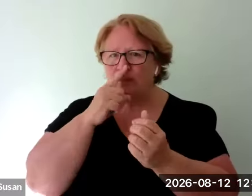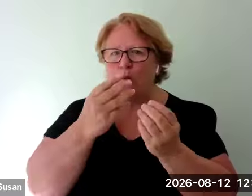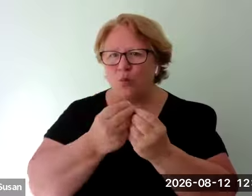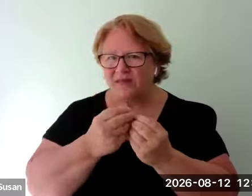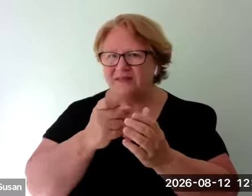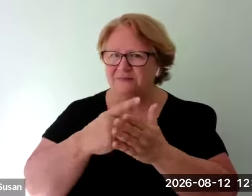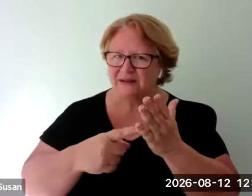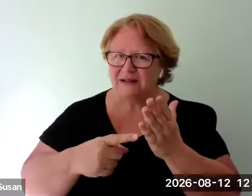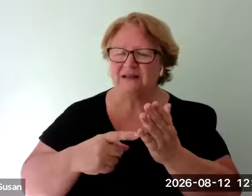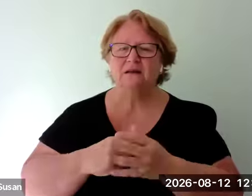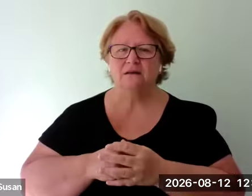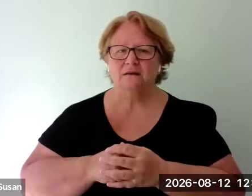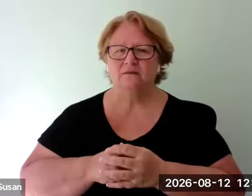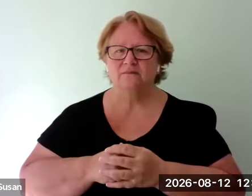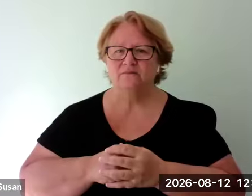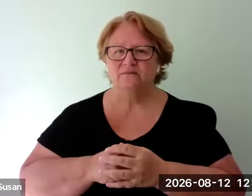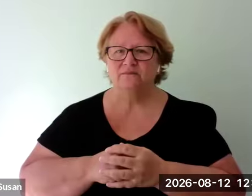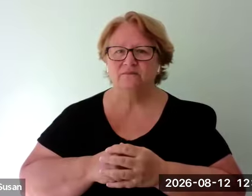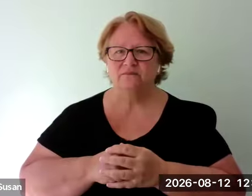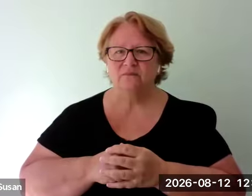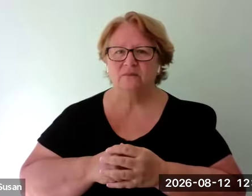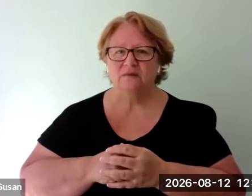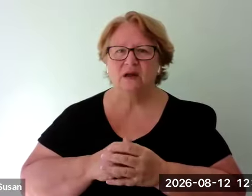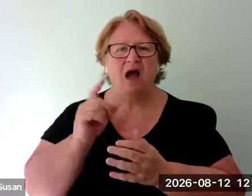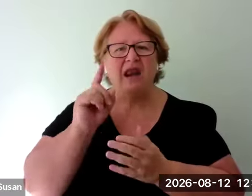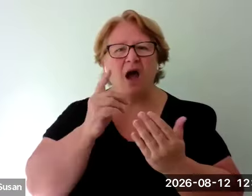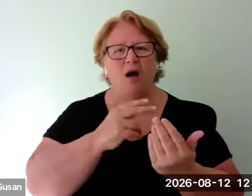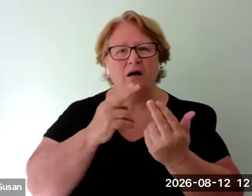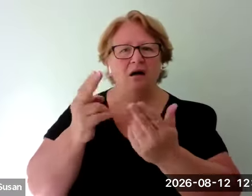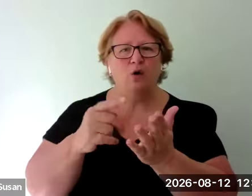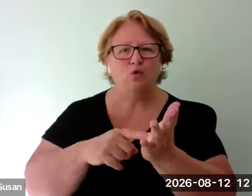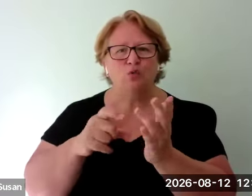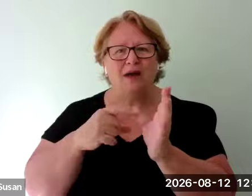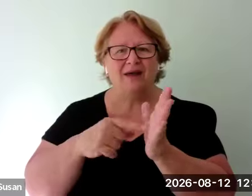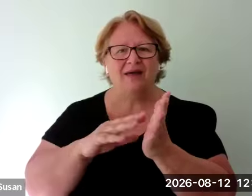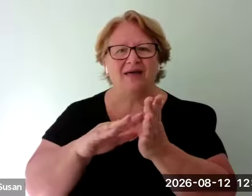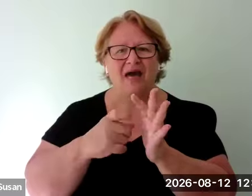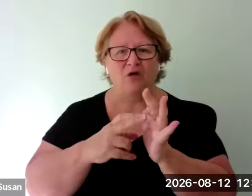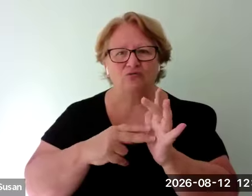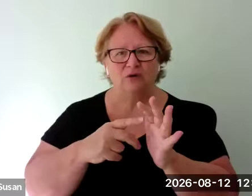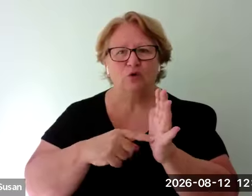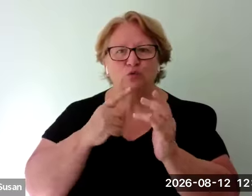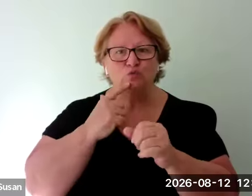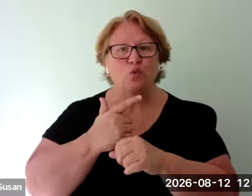deliver a number of activities and support research by and with people with disability. But I'm going to throw over to